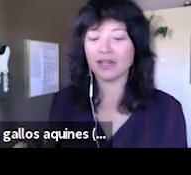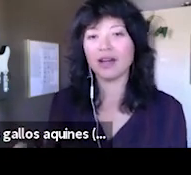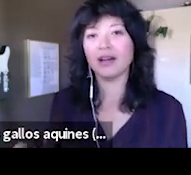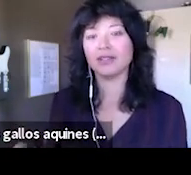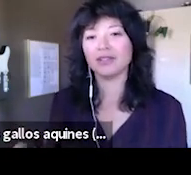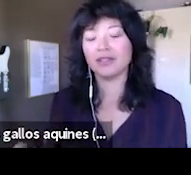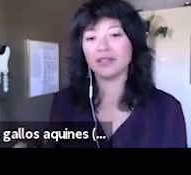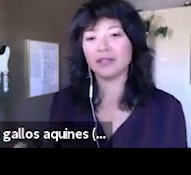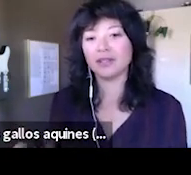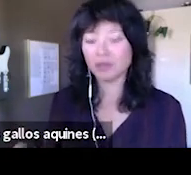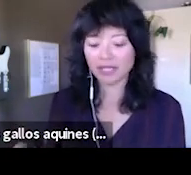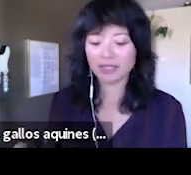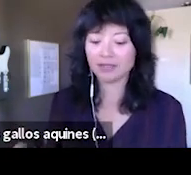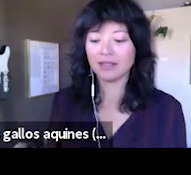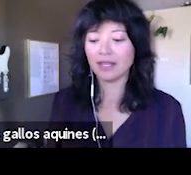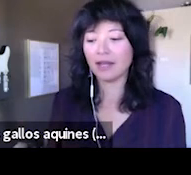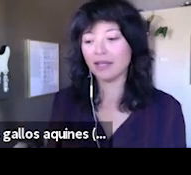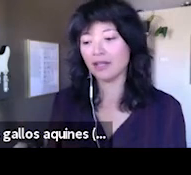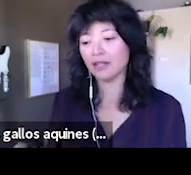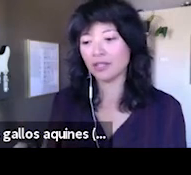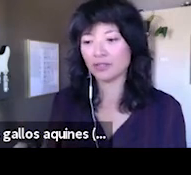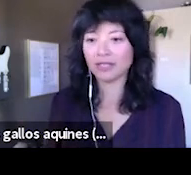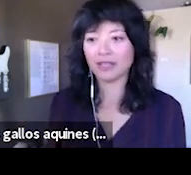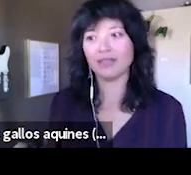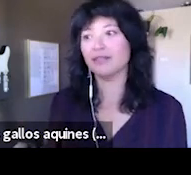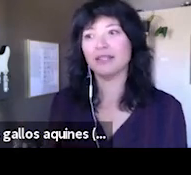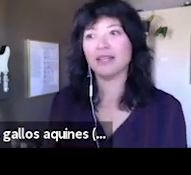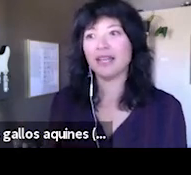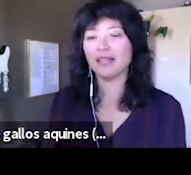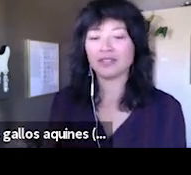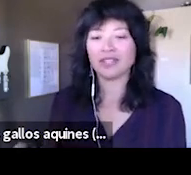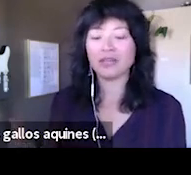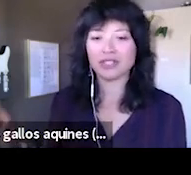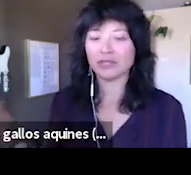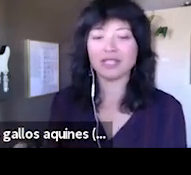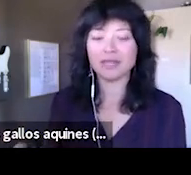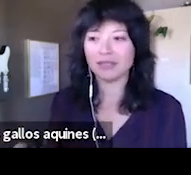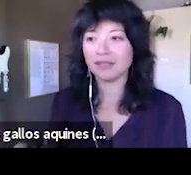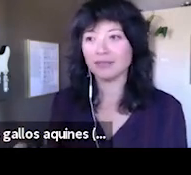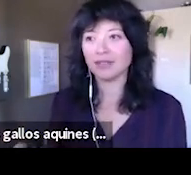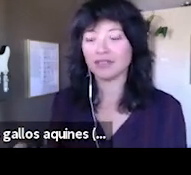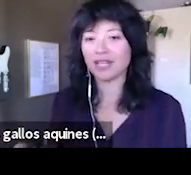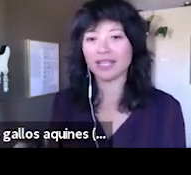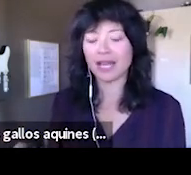on Moh’kinsstis in Treaty 7 and understanding what treaty means, understanding how